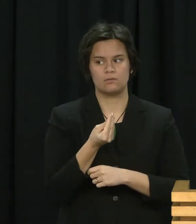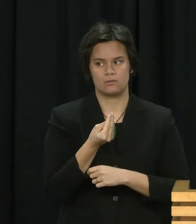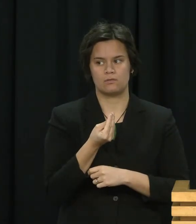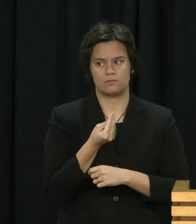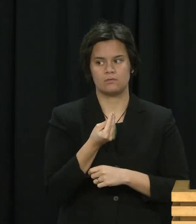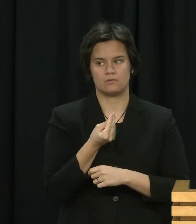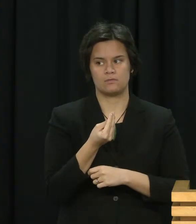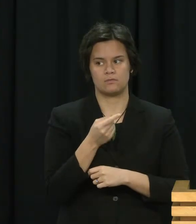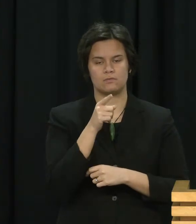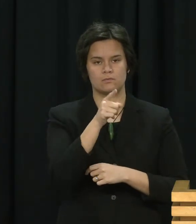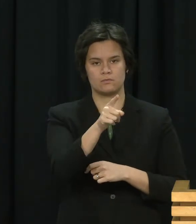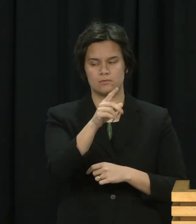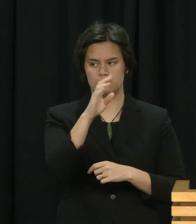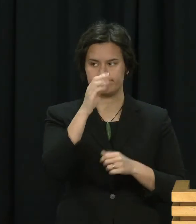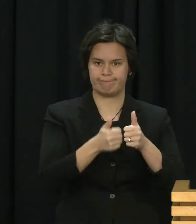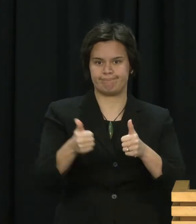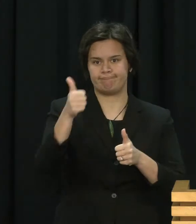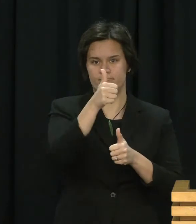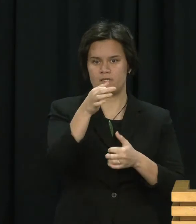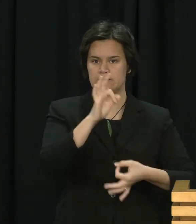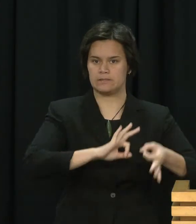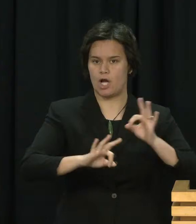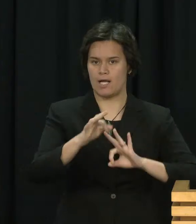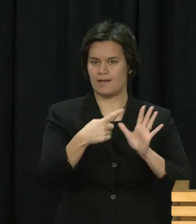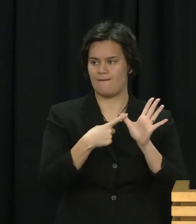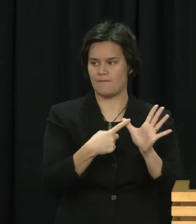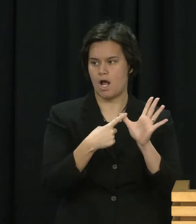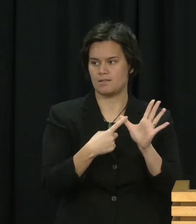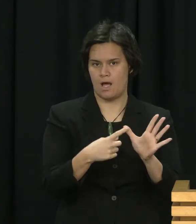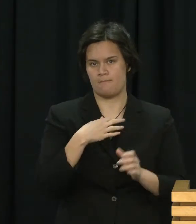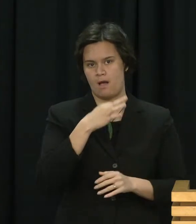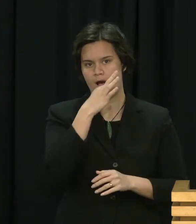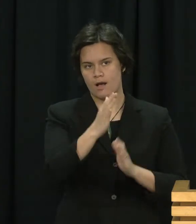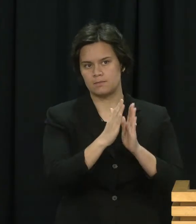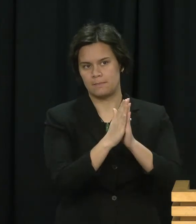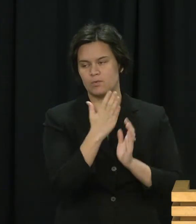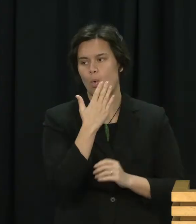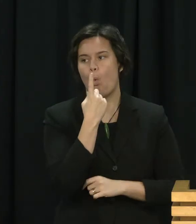provisional approval. However, I had asked for one specific